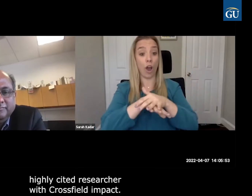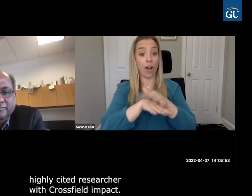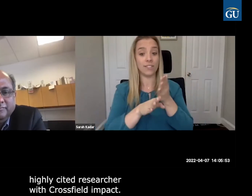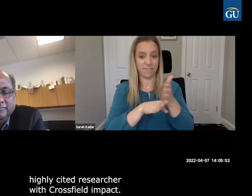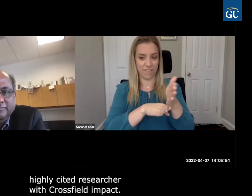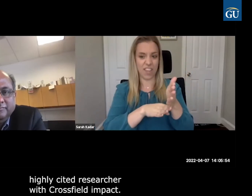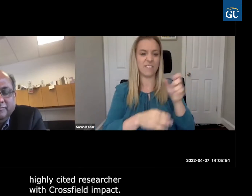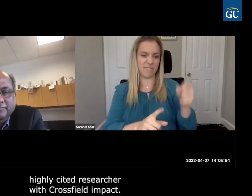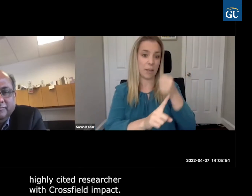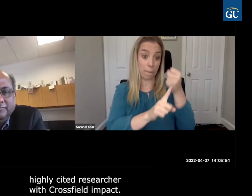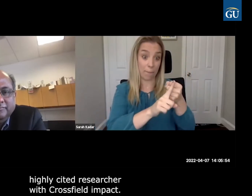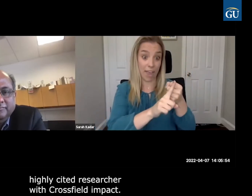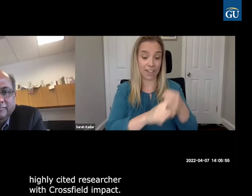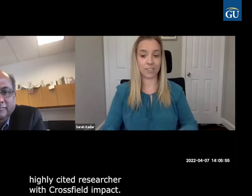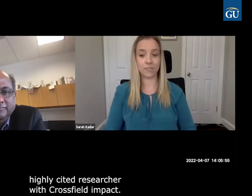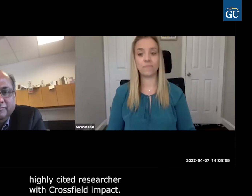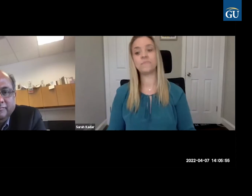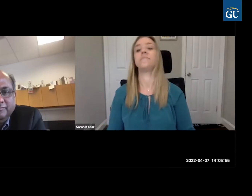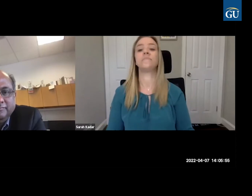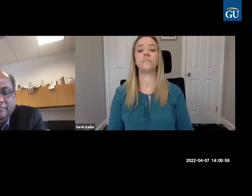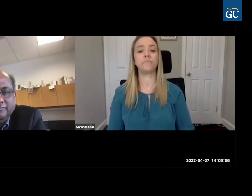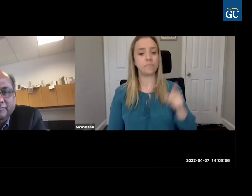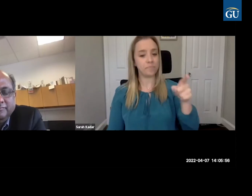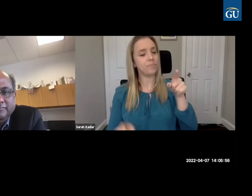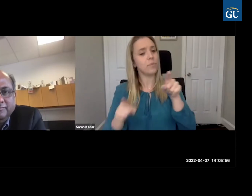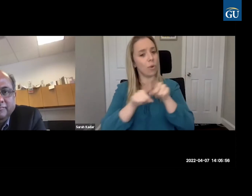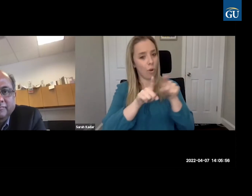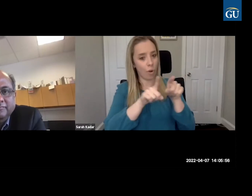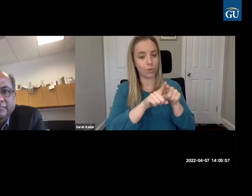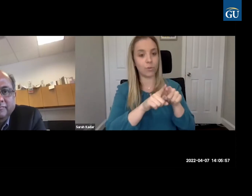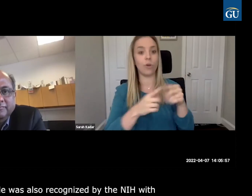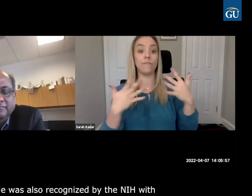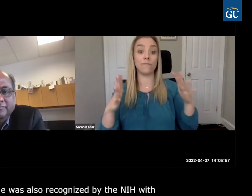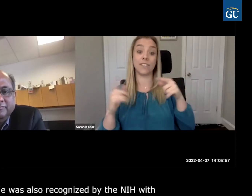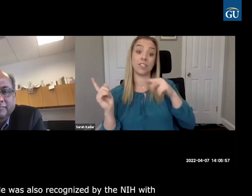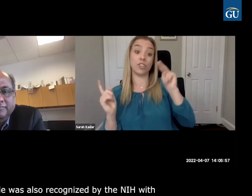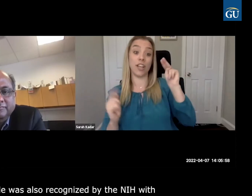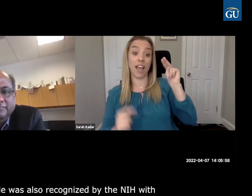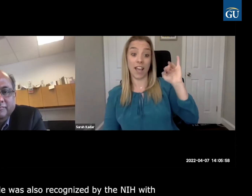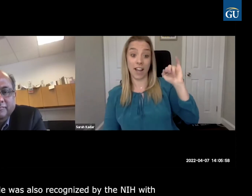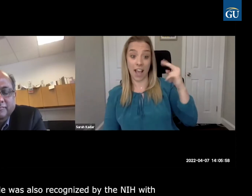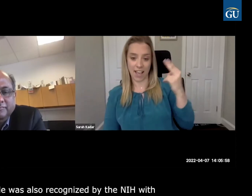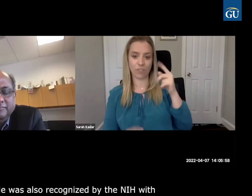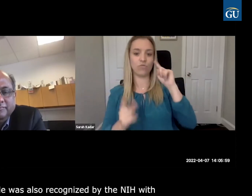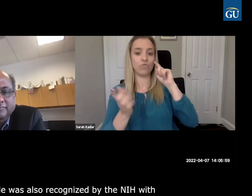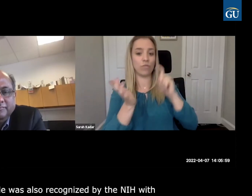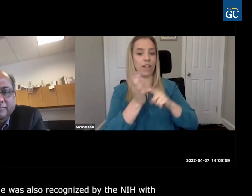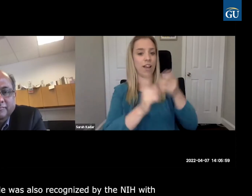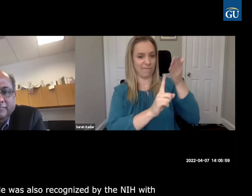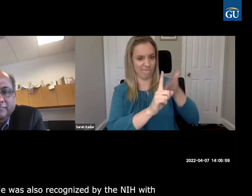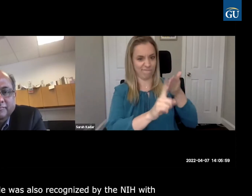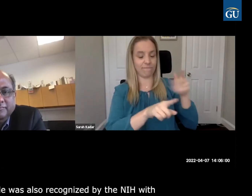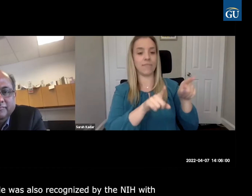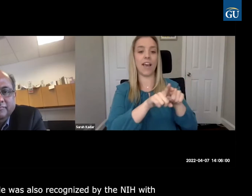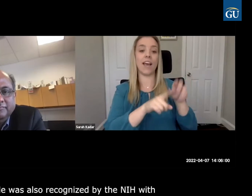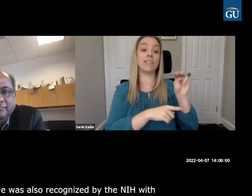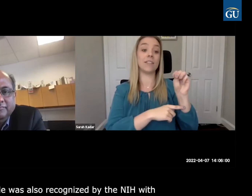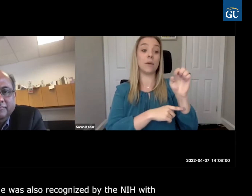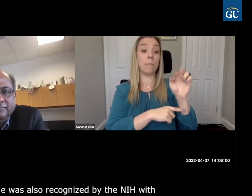with crossfield impact he was also recognized